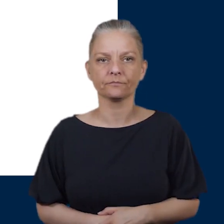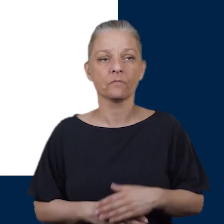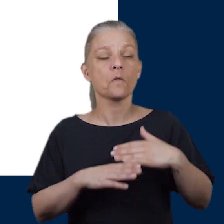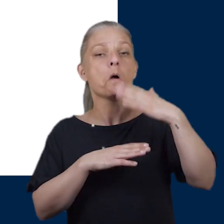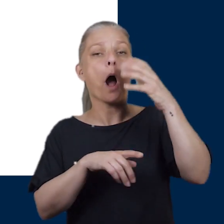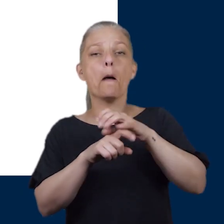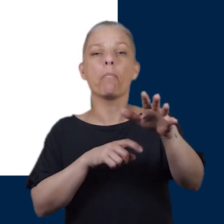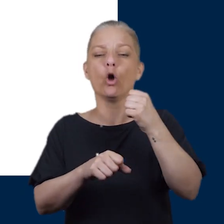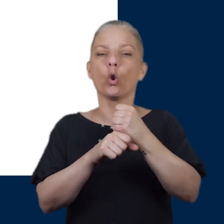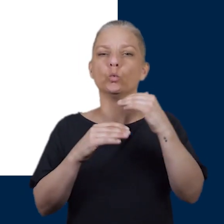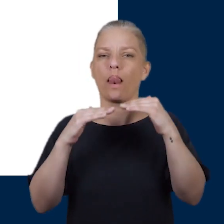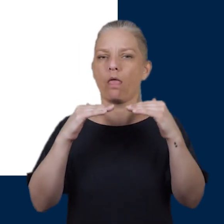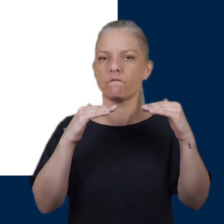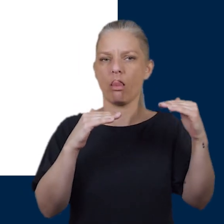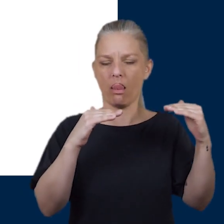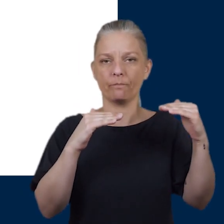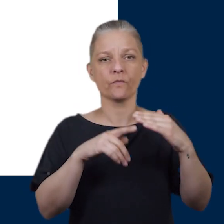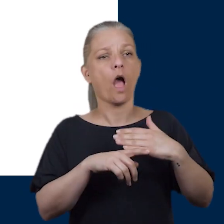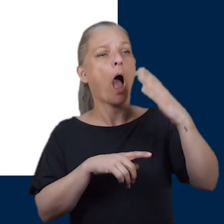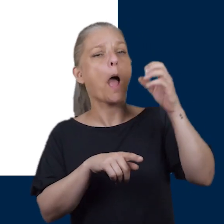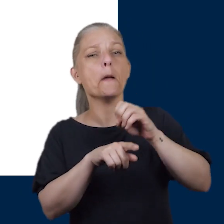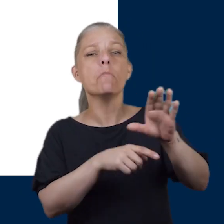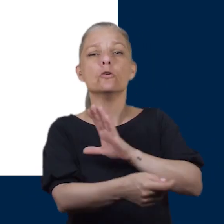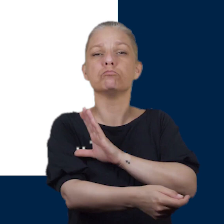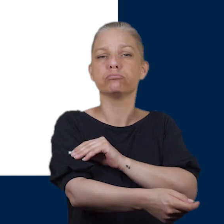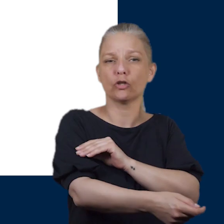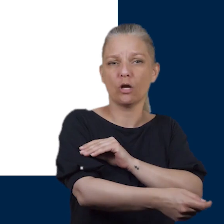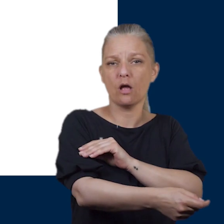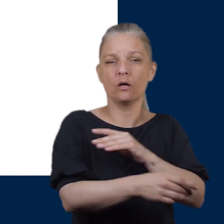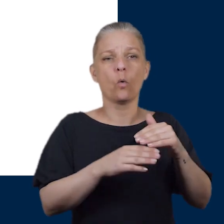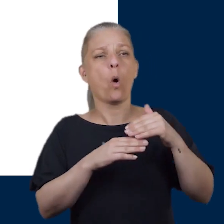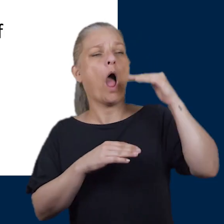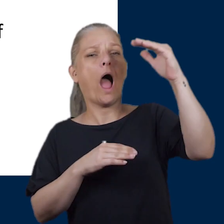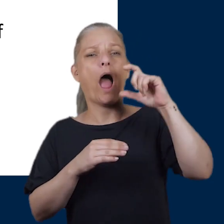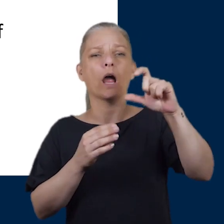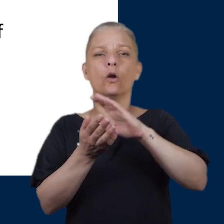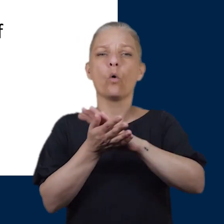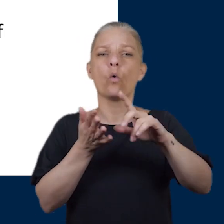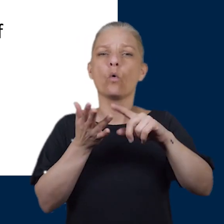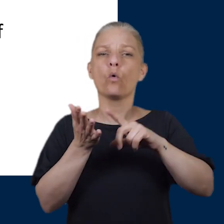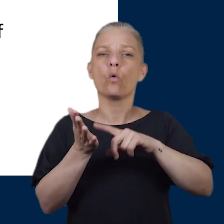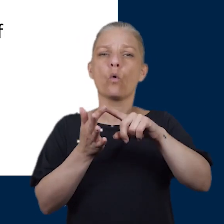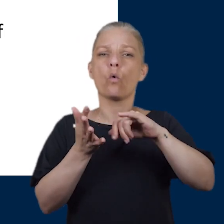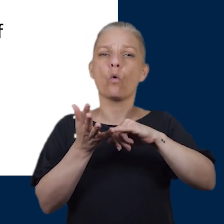High blood glucose levels, high blood pressure and high cholesterol can cause damage to blood vessels and nerves around the body.